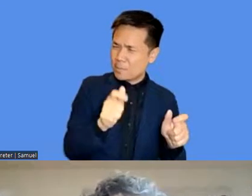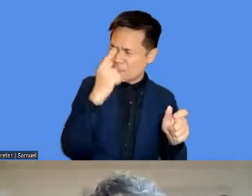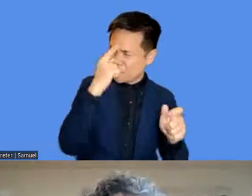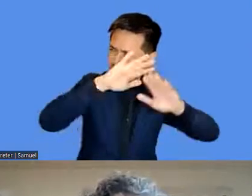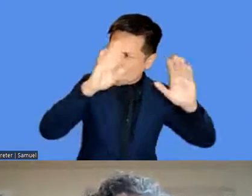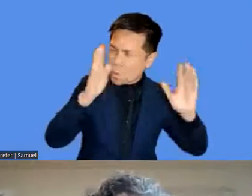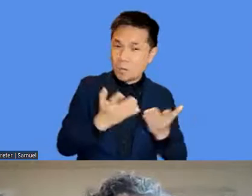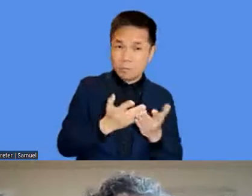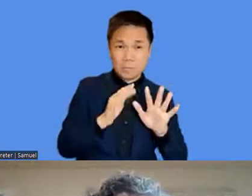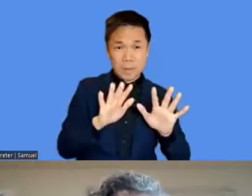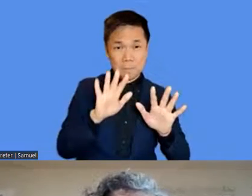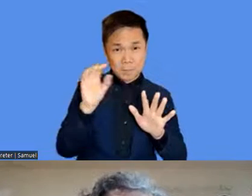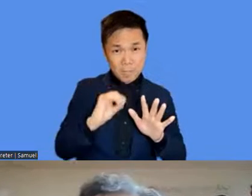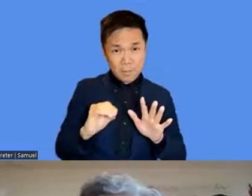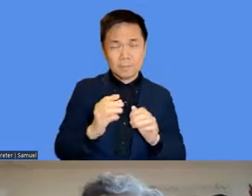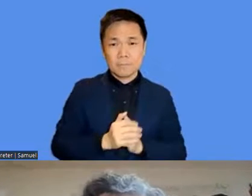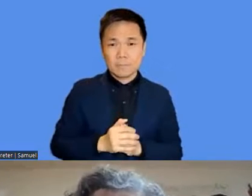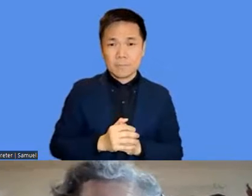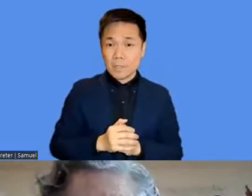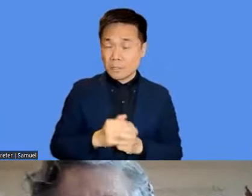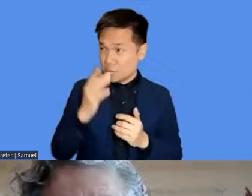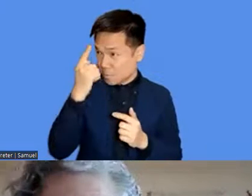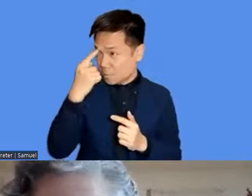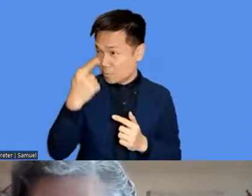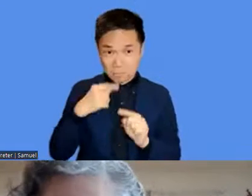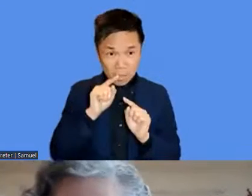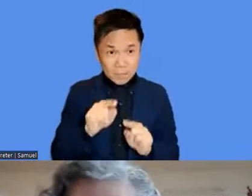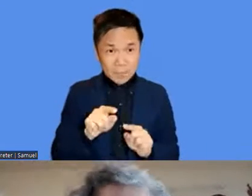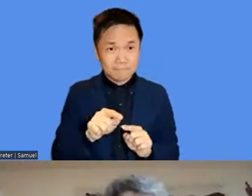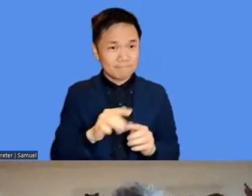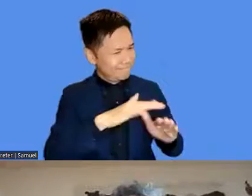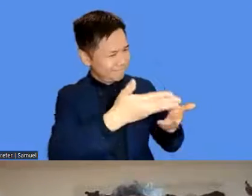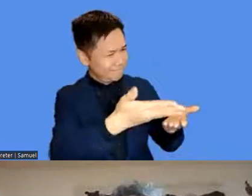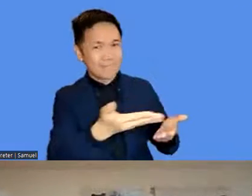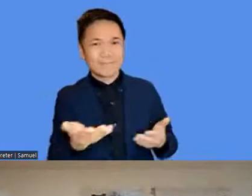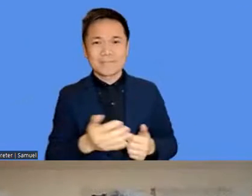Do you want me to take a shot at it? Yes, please. Yes.